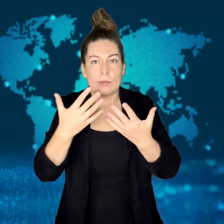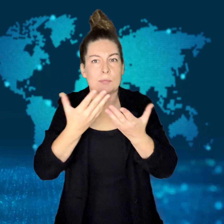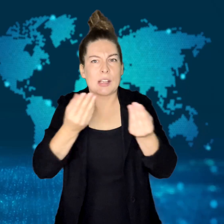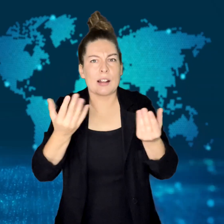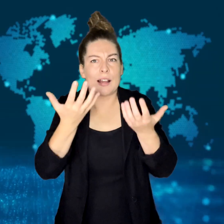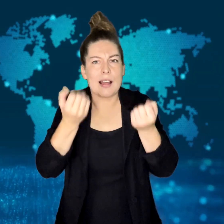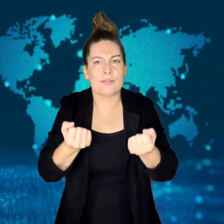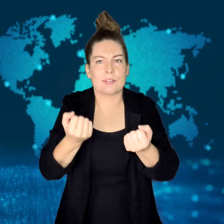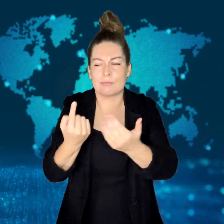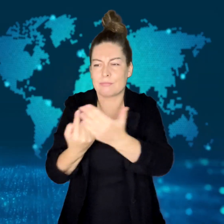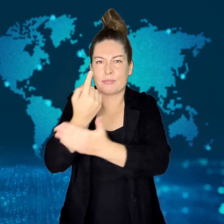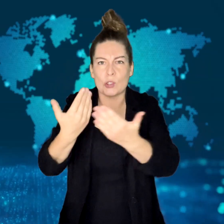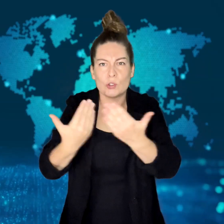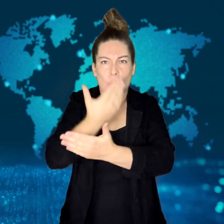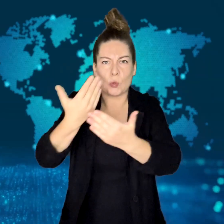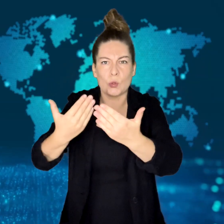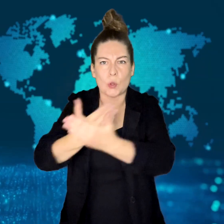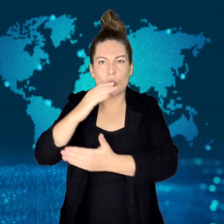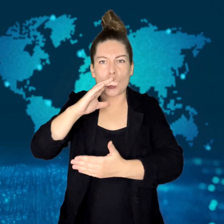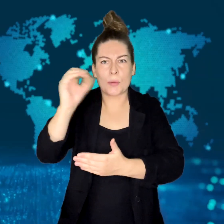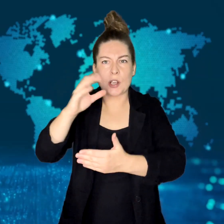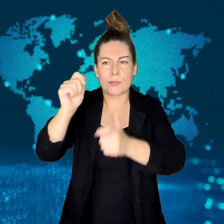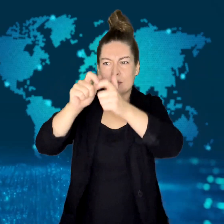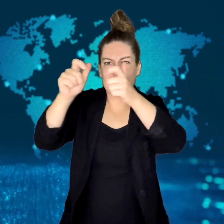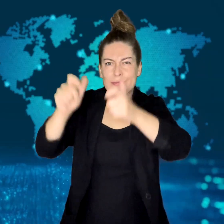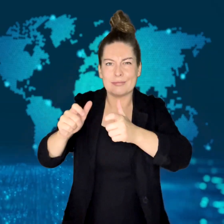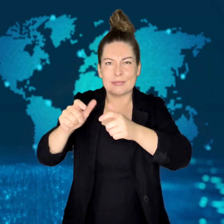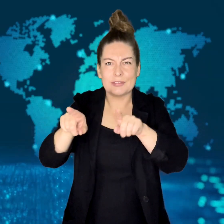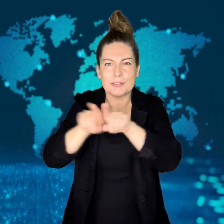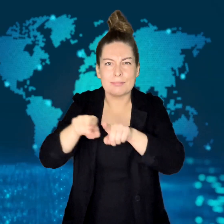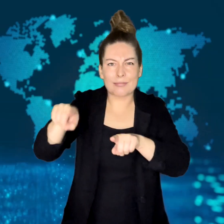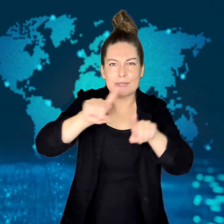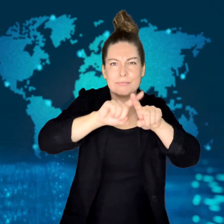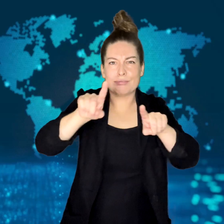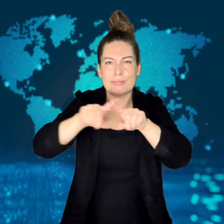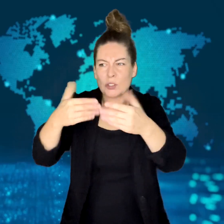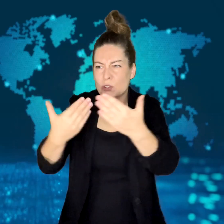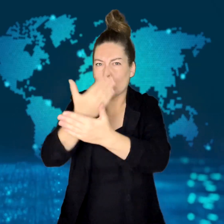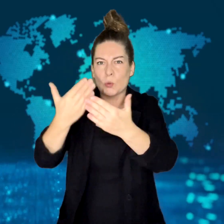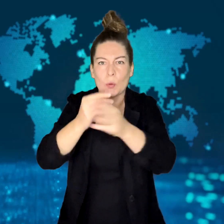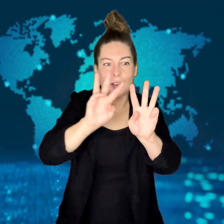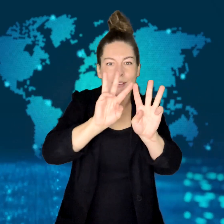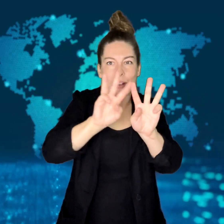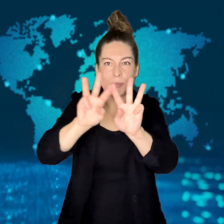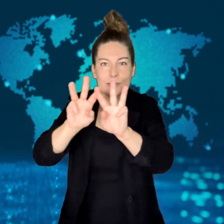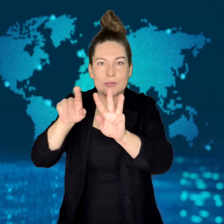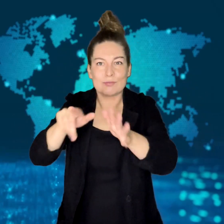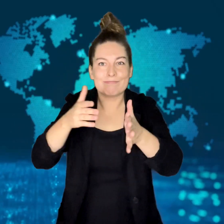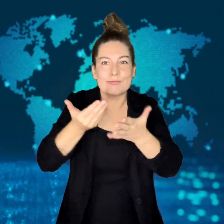but who press China’s narratives and cast doubts on other candidates.